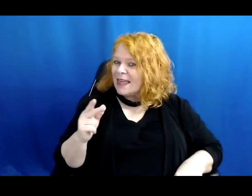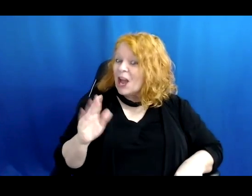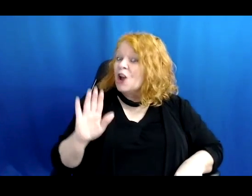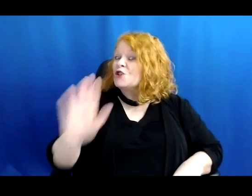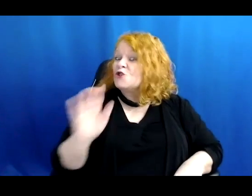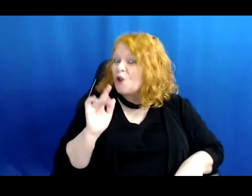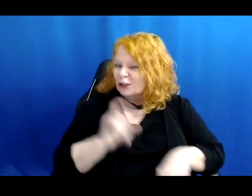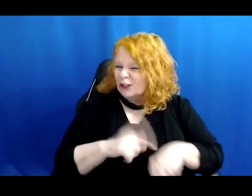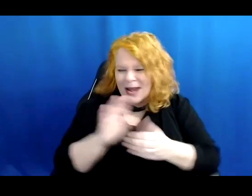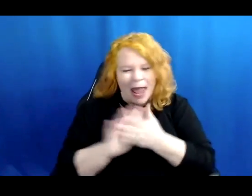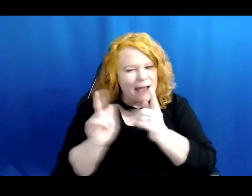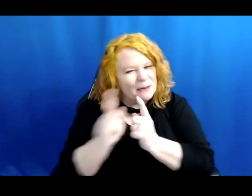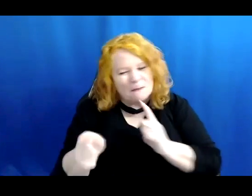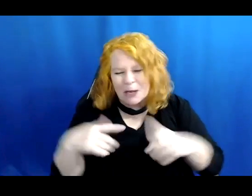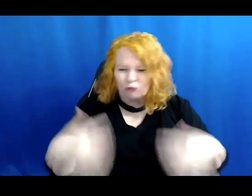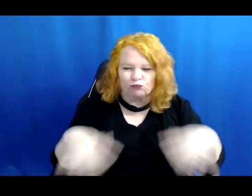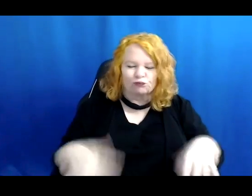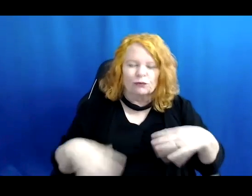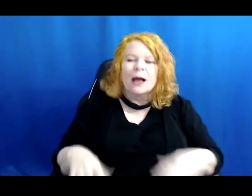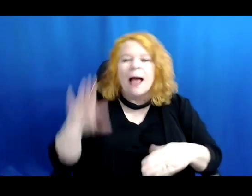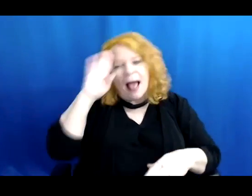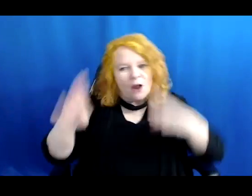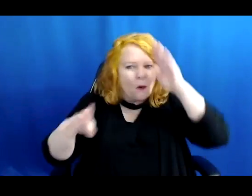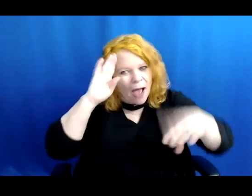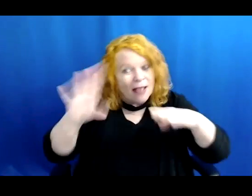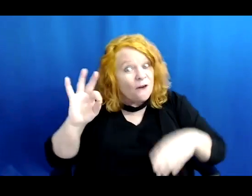meet you. Hello, hello, hello Faith.